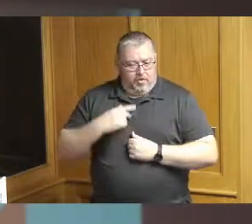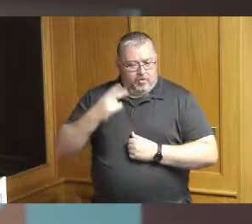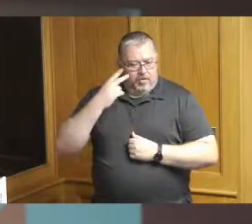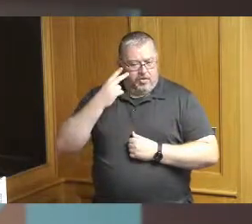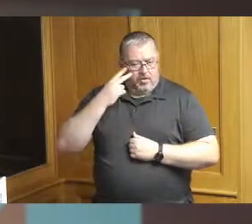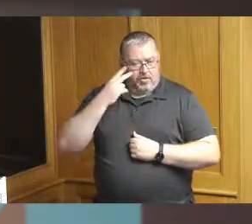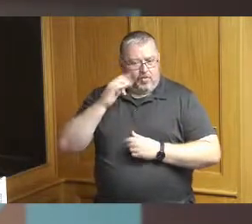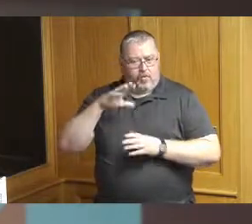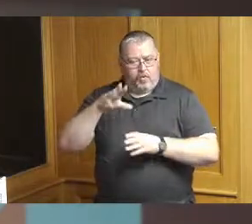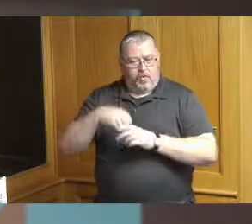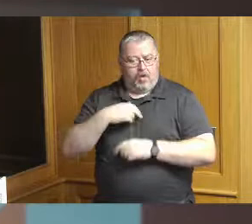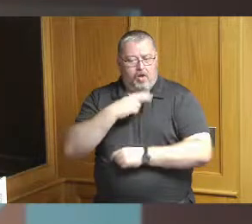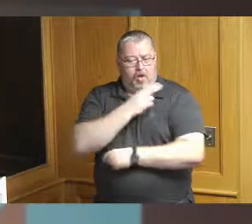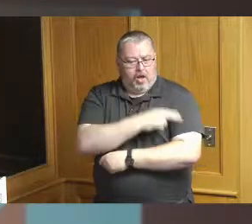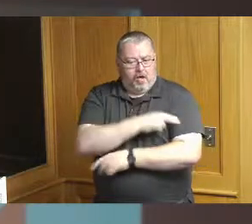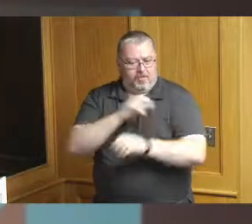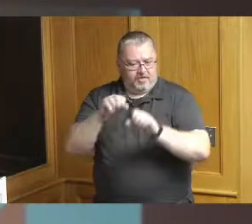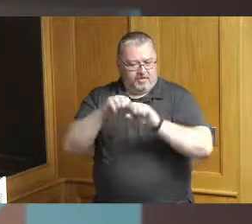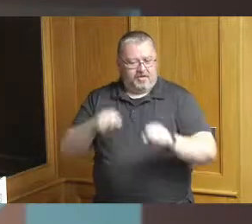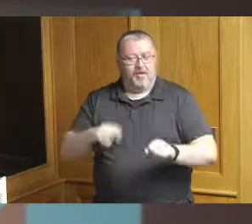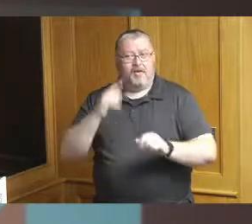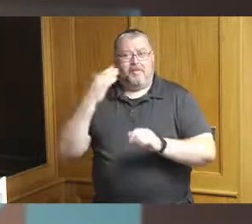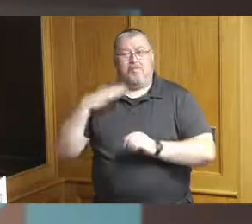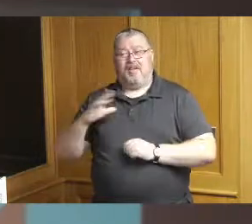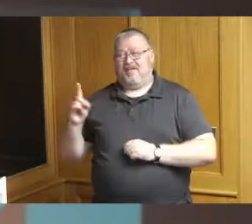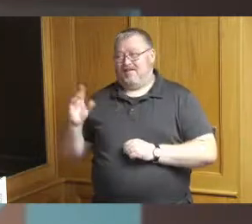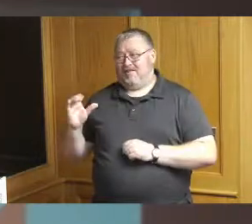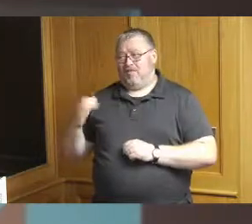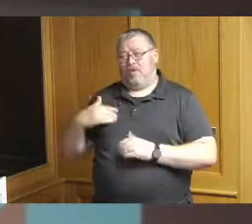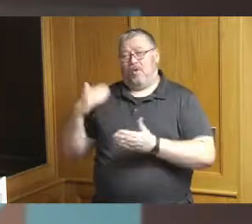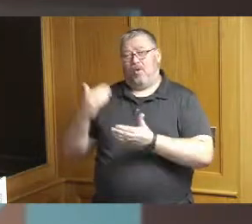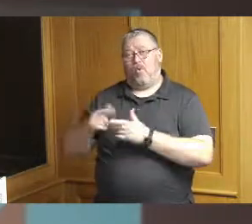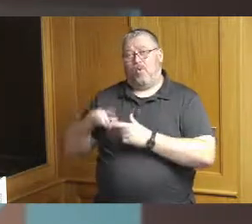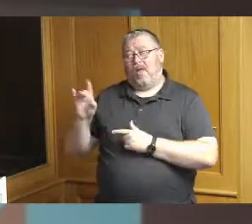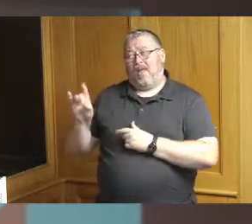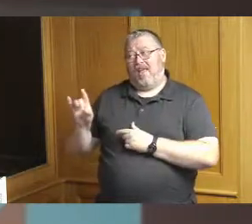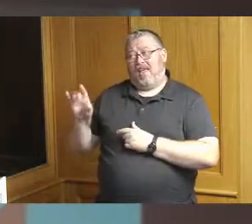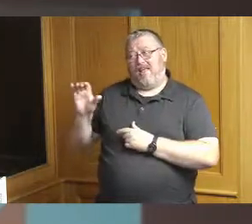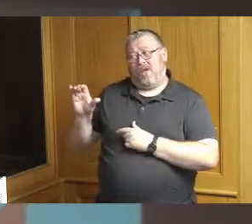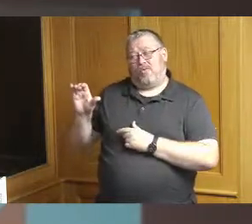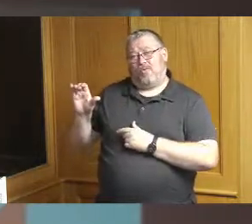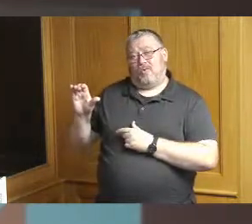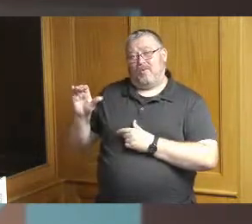today for perspective back in December we were closer to 800 so we're nowhere close to where we